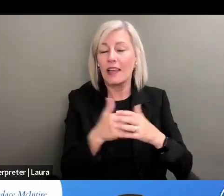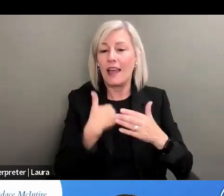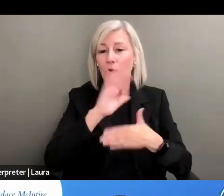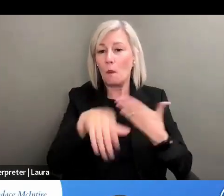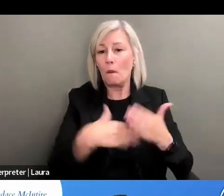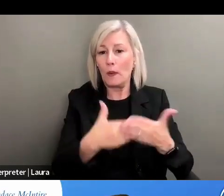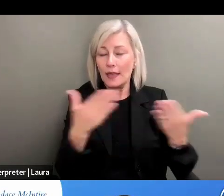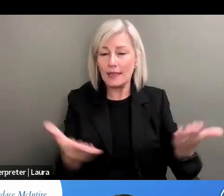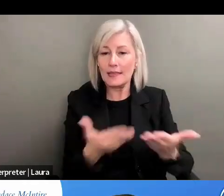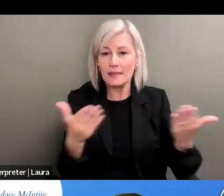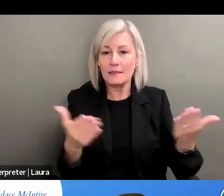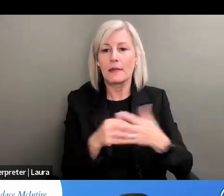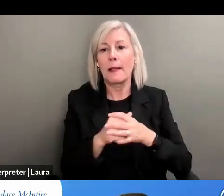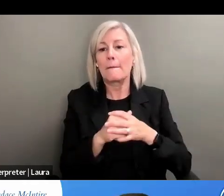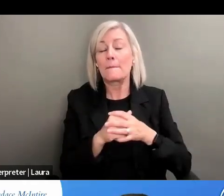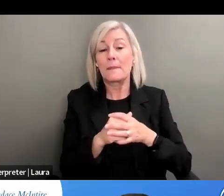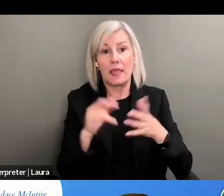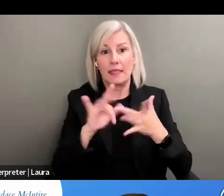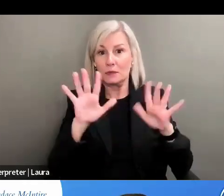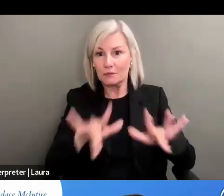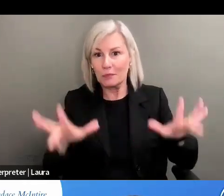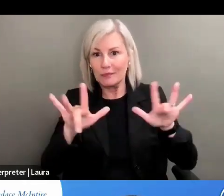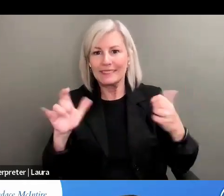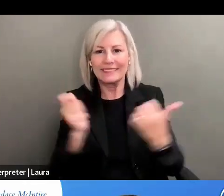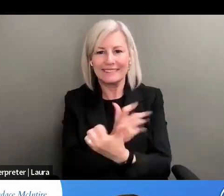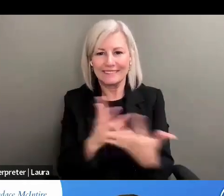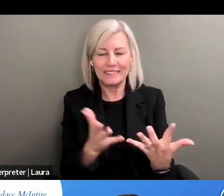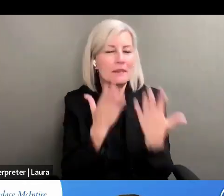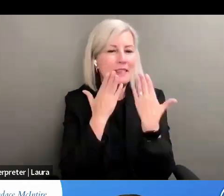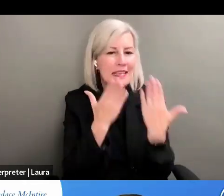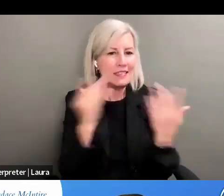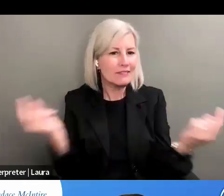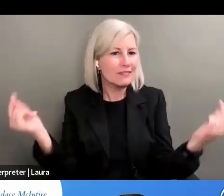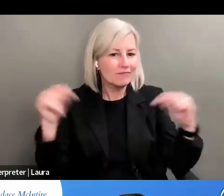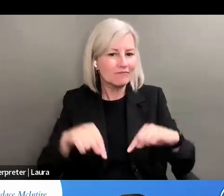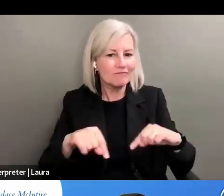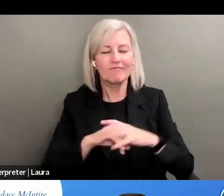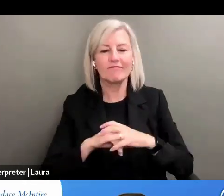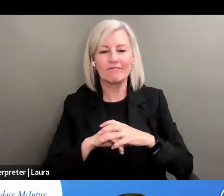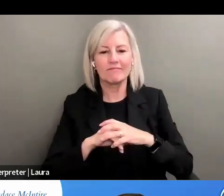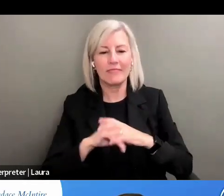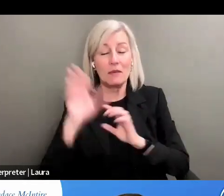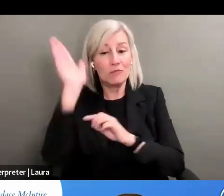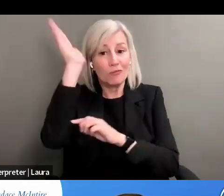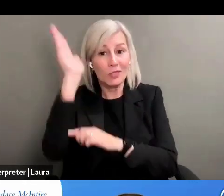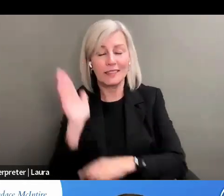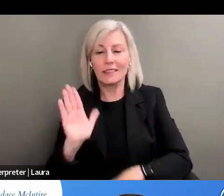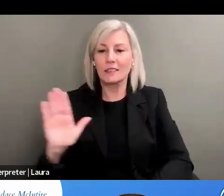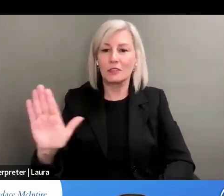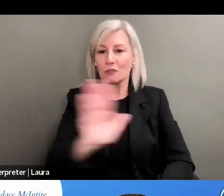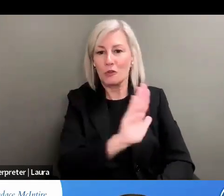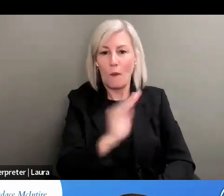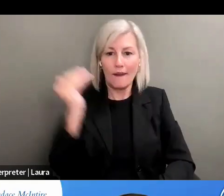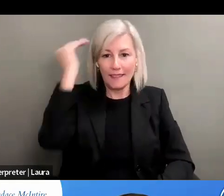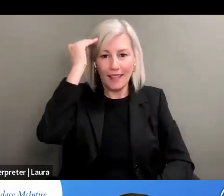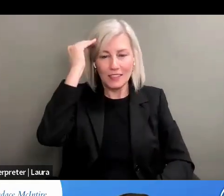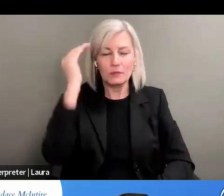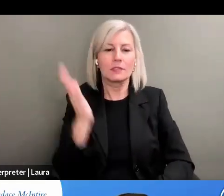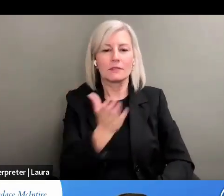that this is being recorded and everything. So, thank you all for being here and for presenting your knowledge. We're so thankful.